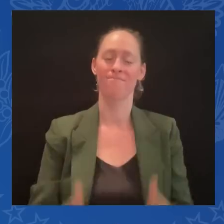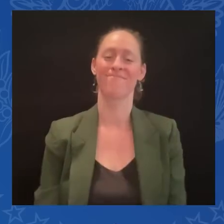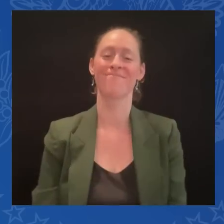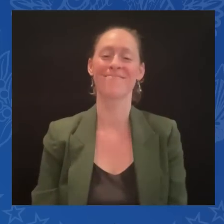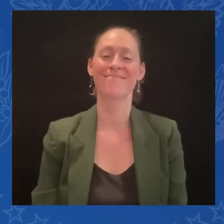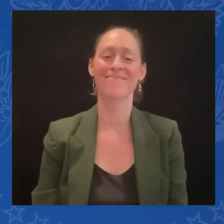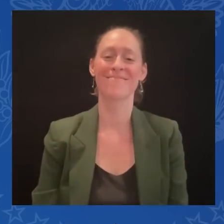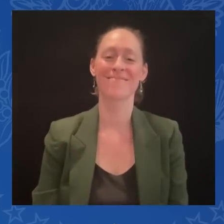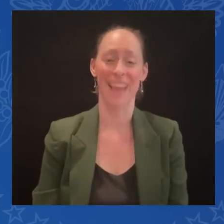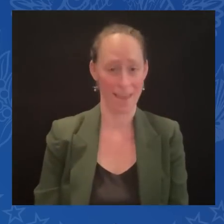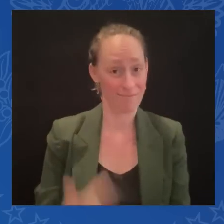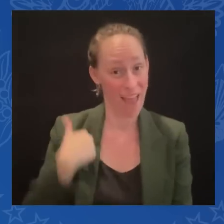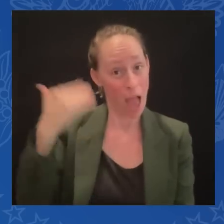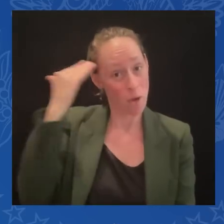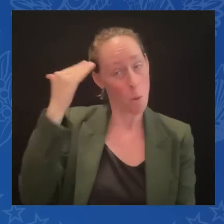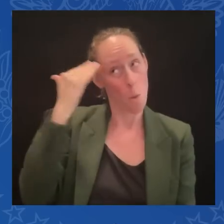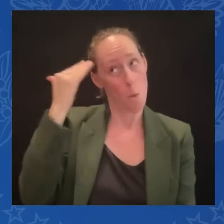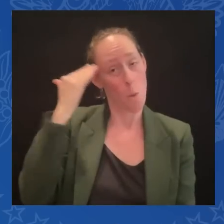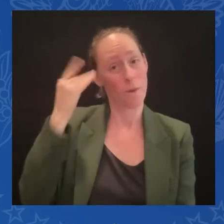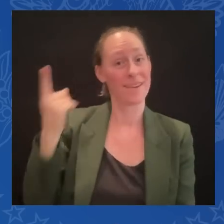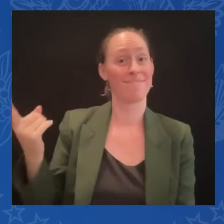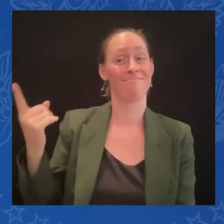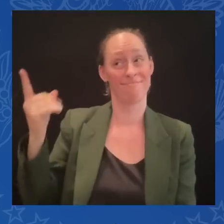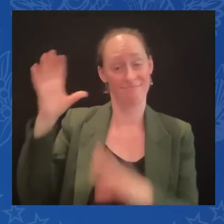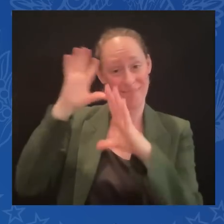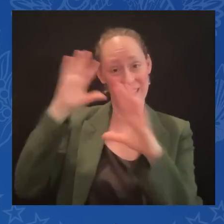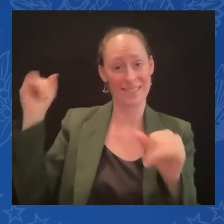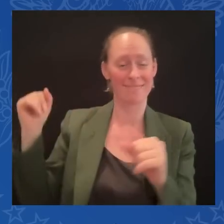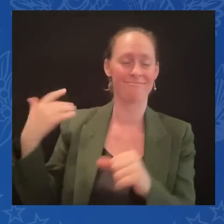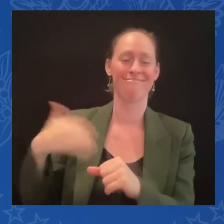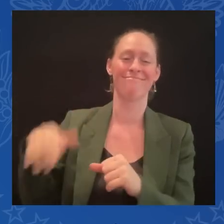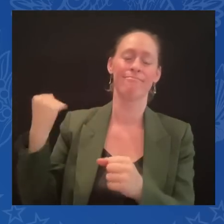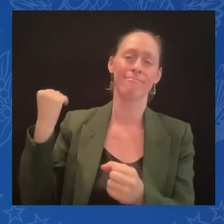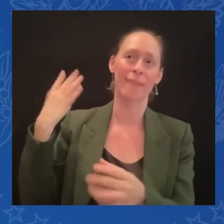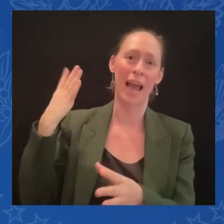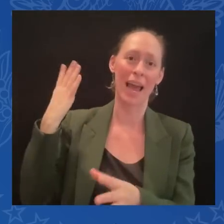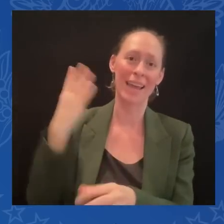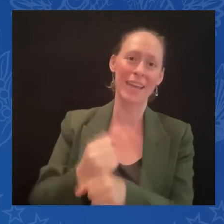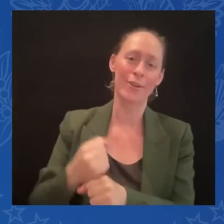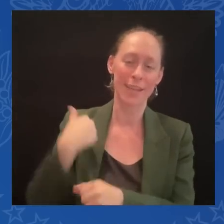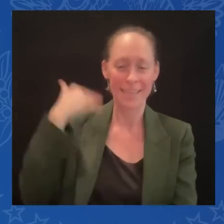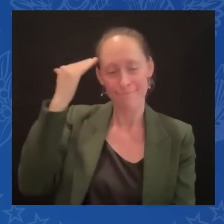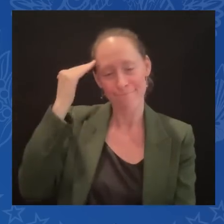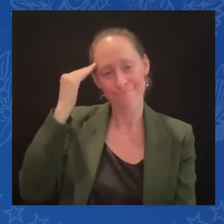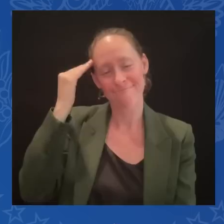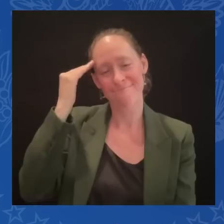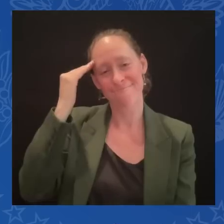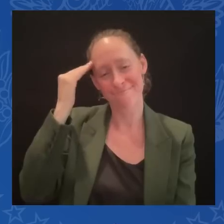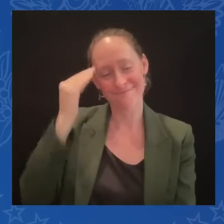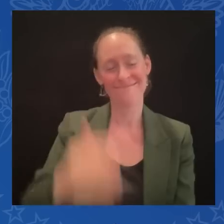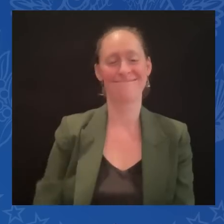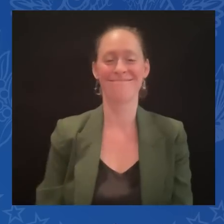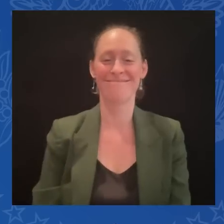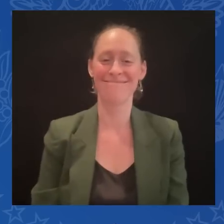But more importantly, as I have said before, you know the American people